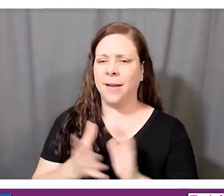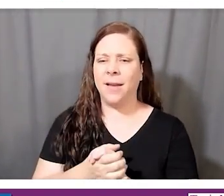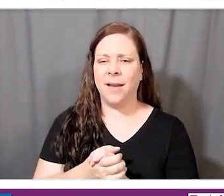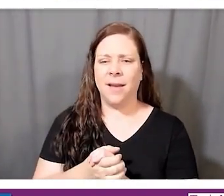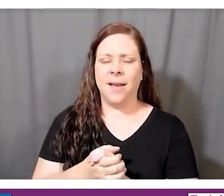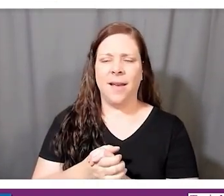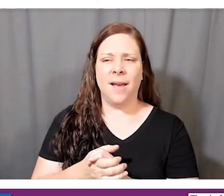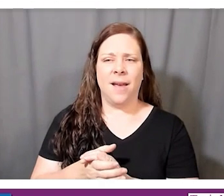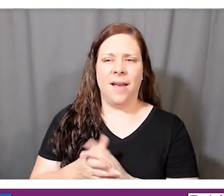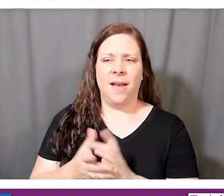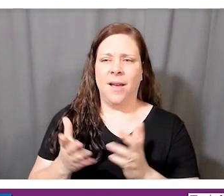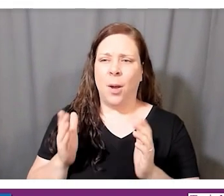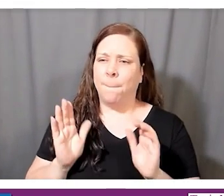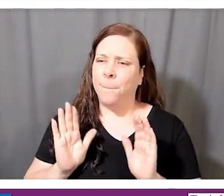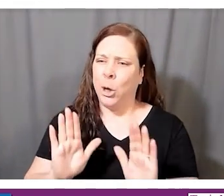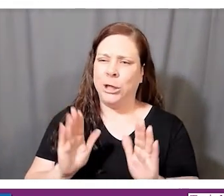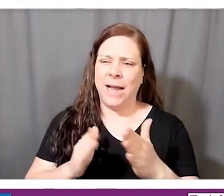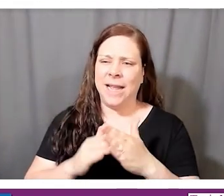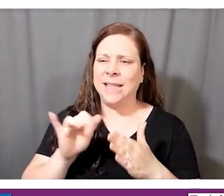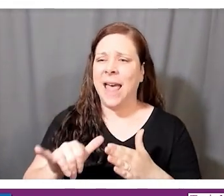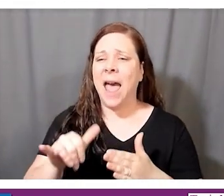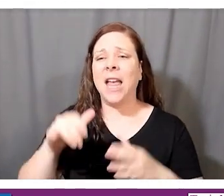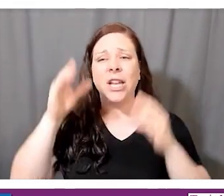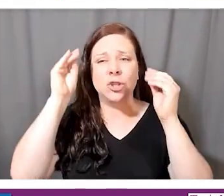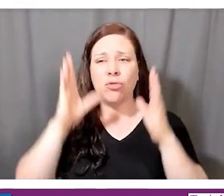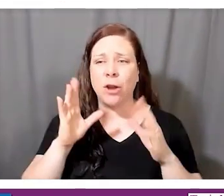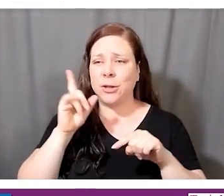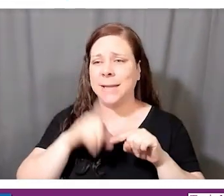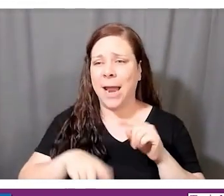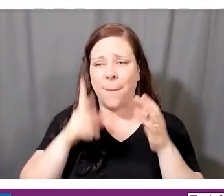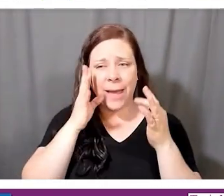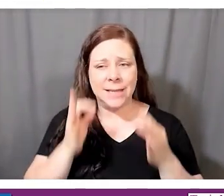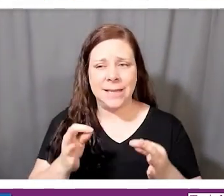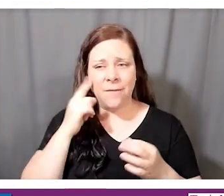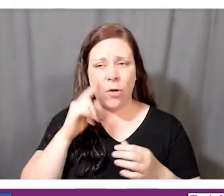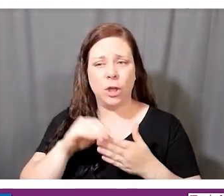as far as access for students with special needs. They're there to listen to the experts